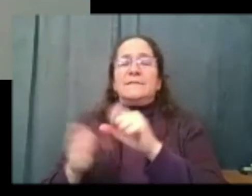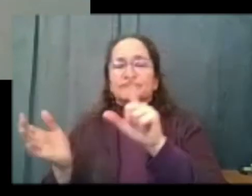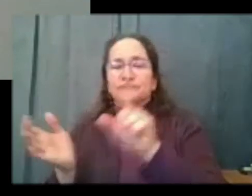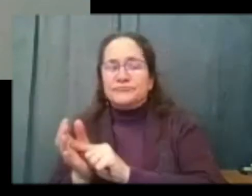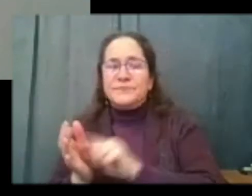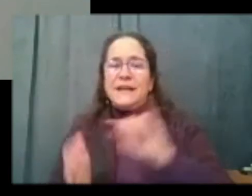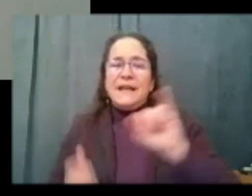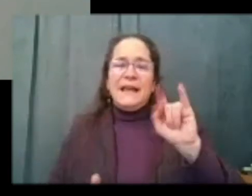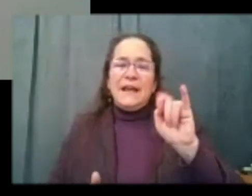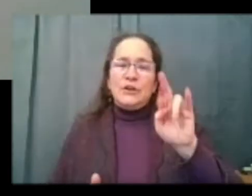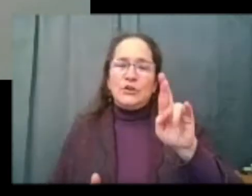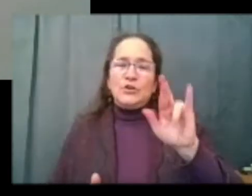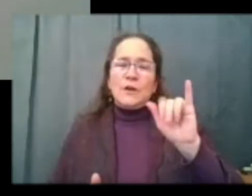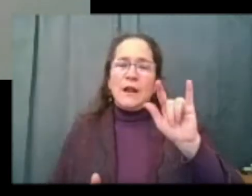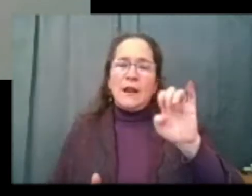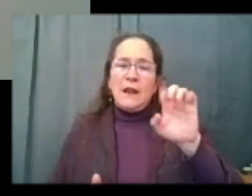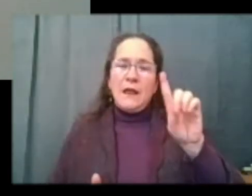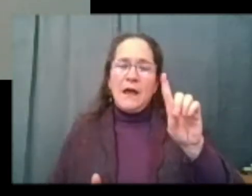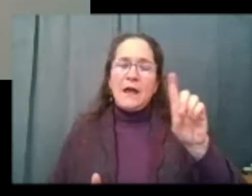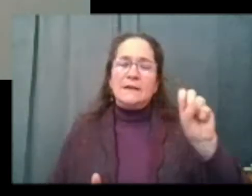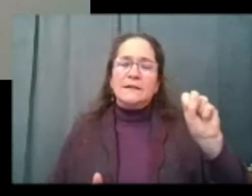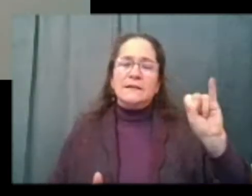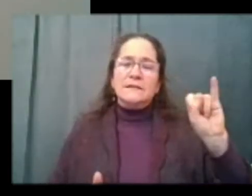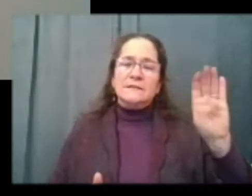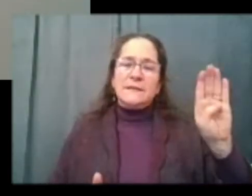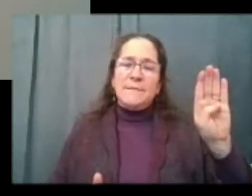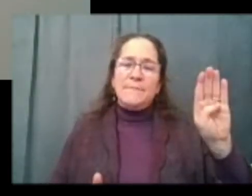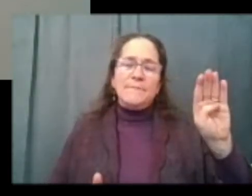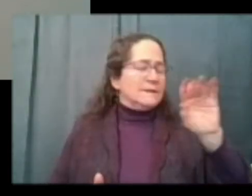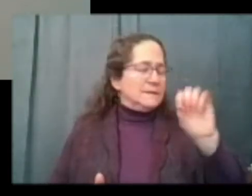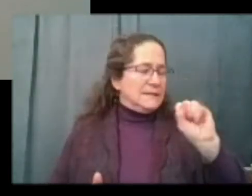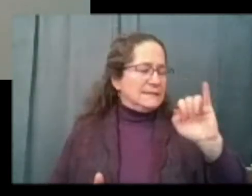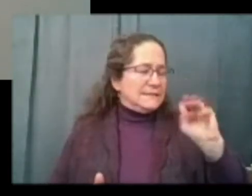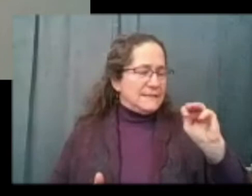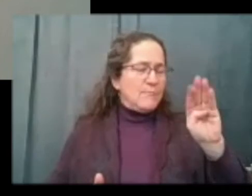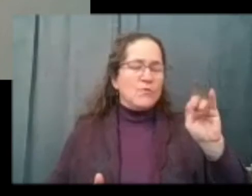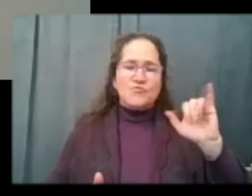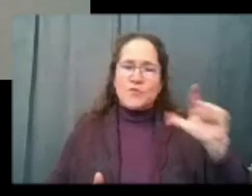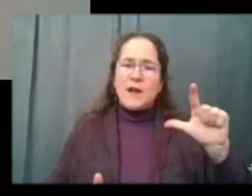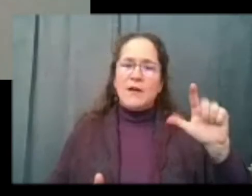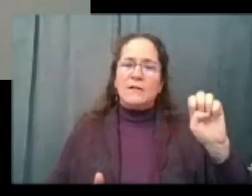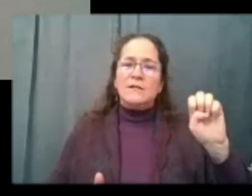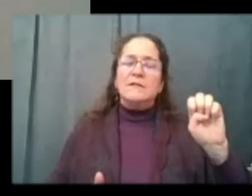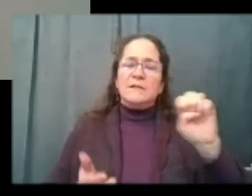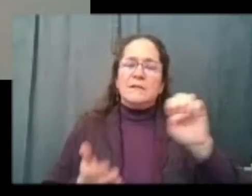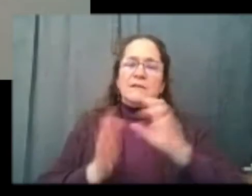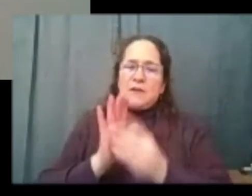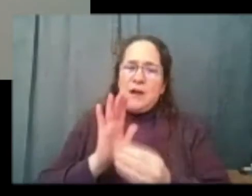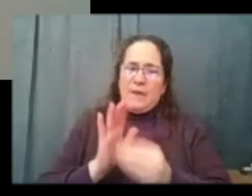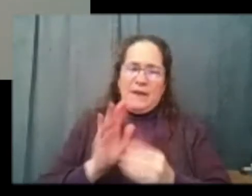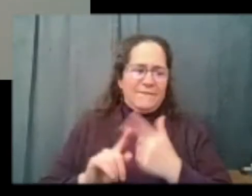copy from the Duxbury program. I've added that in the resource section for anybody